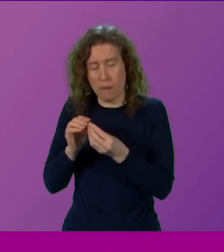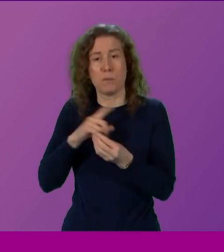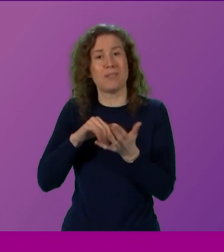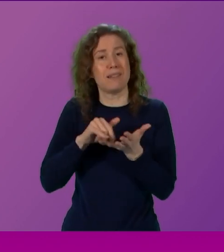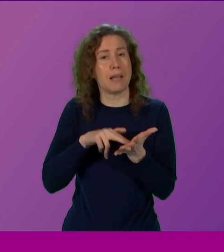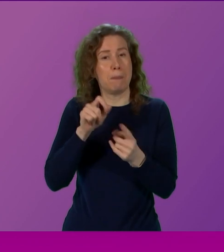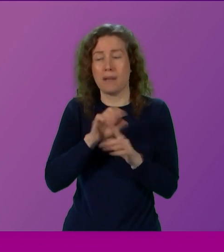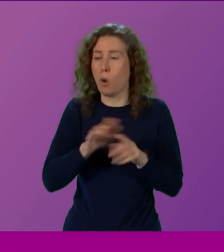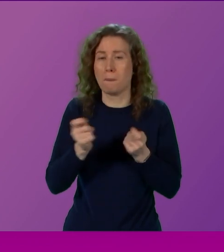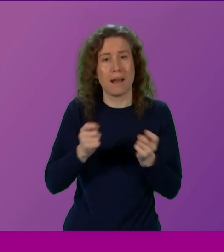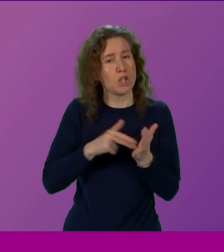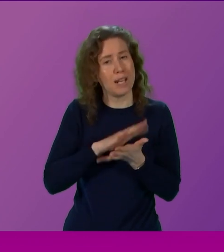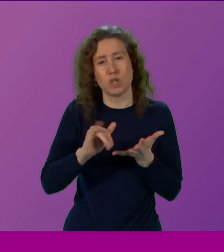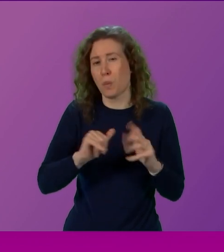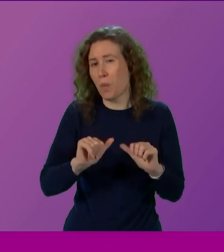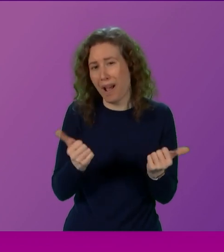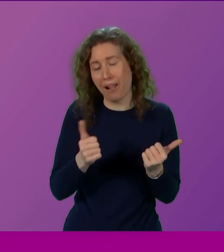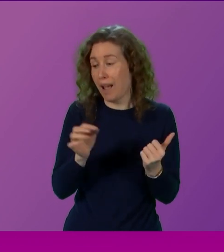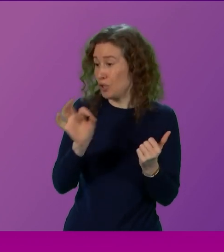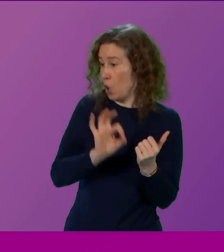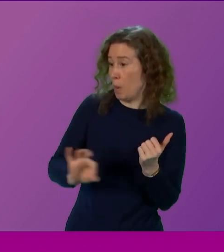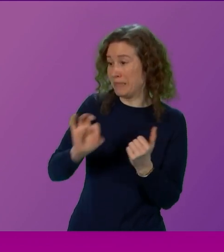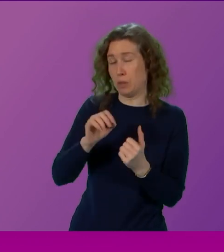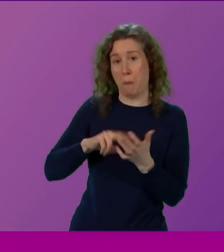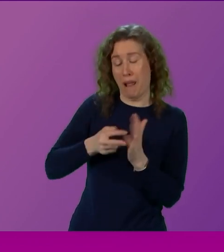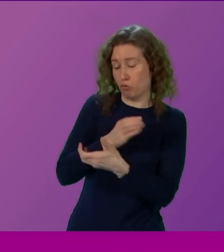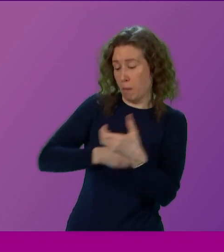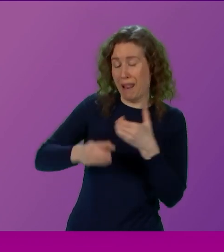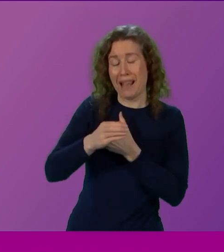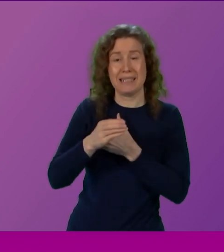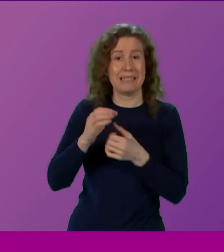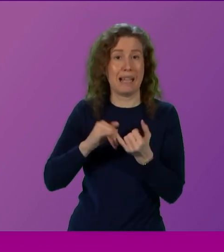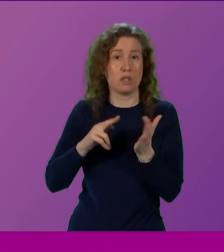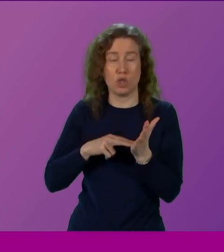NHS. None of the candidates to replace Nicola Sturgeon is up to the job of fixing that,